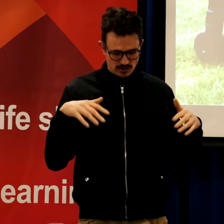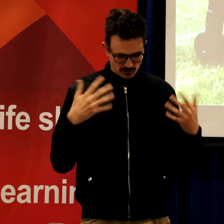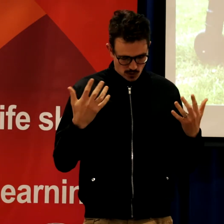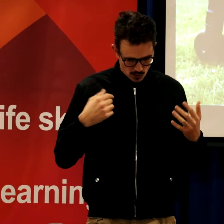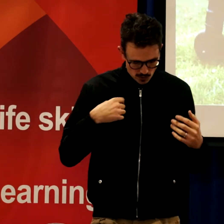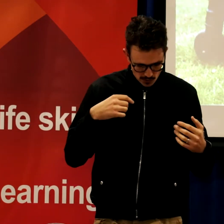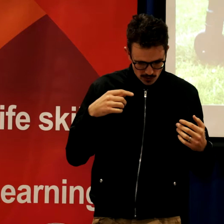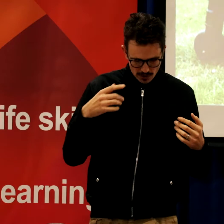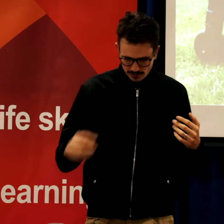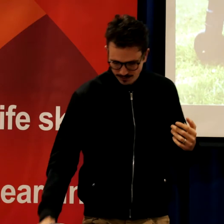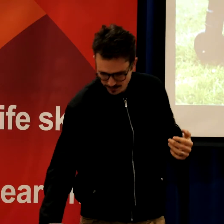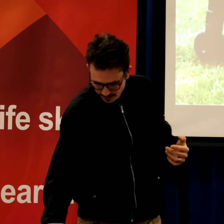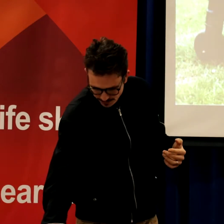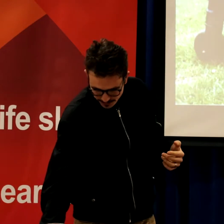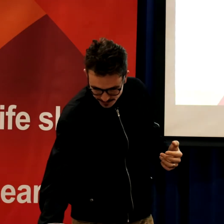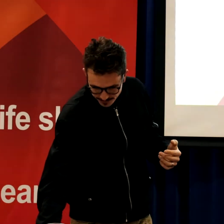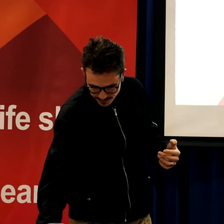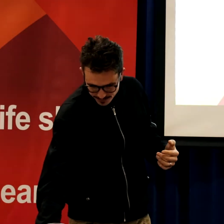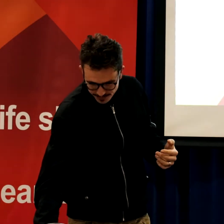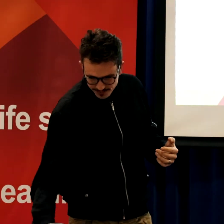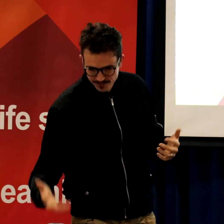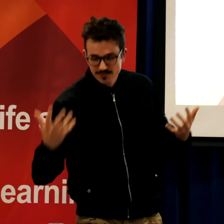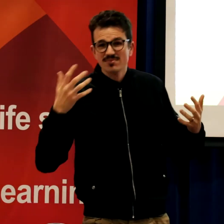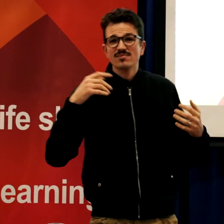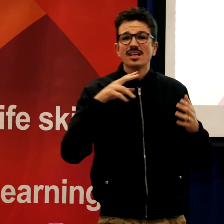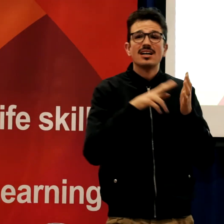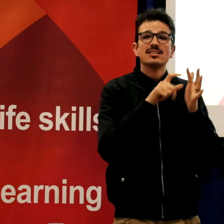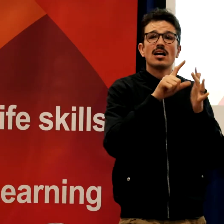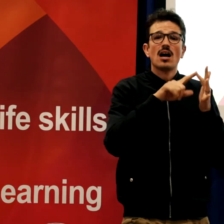It’s really, really making a huge difference.